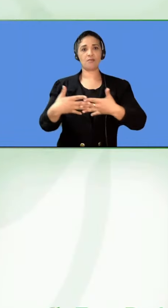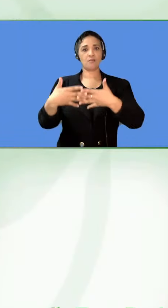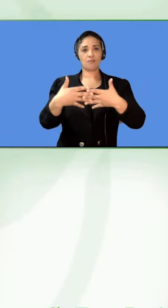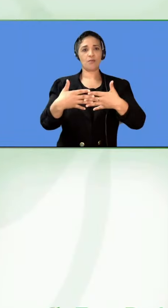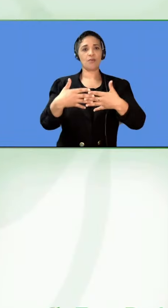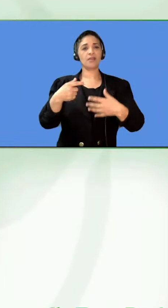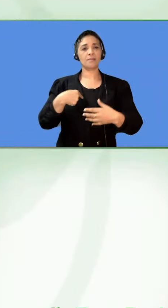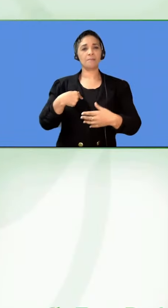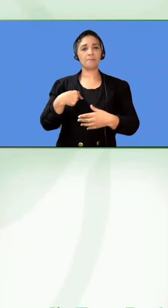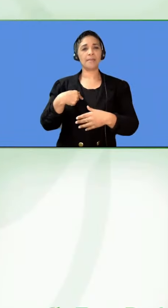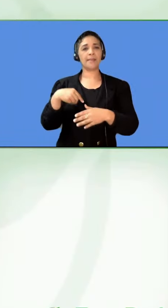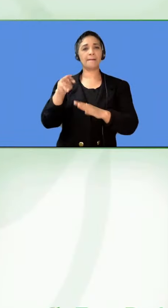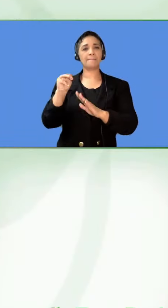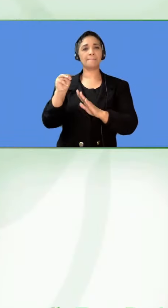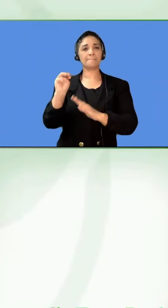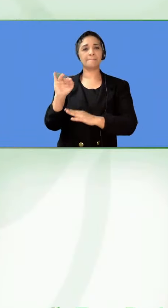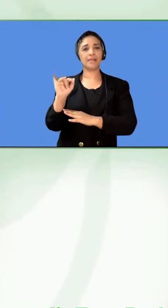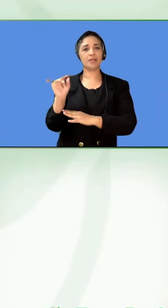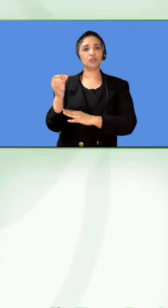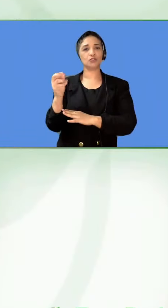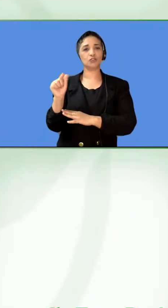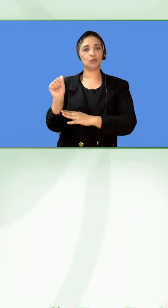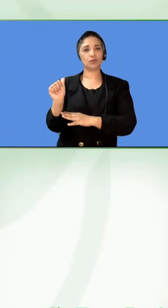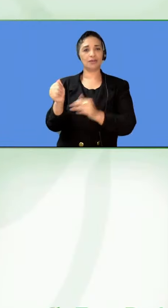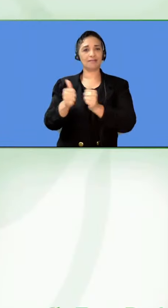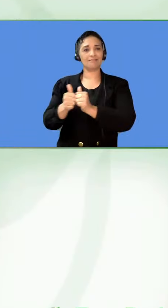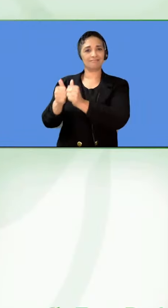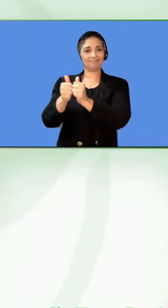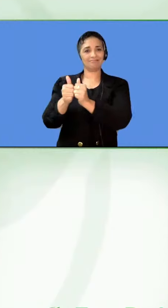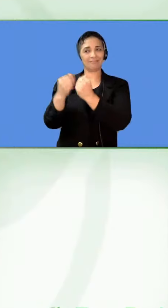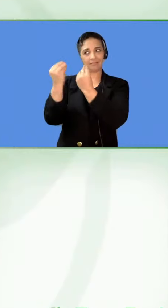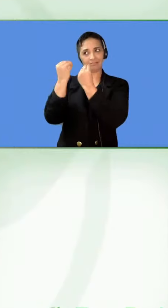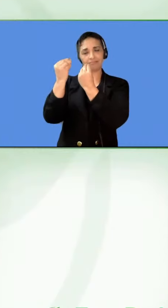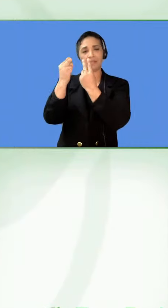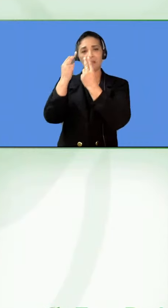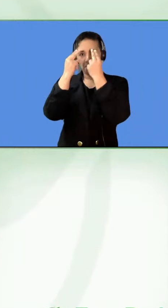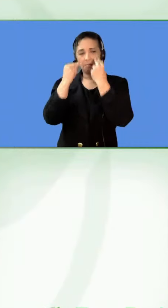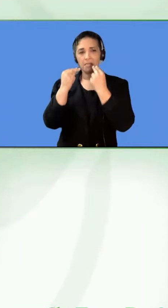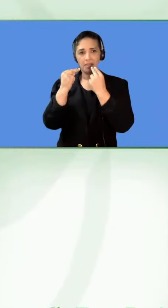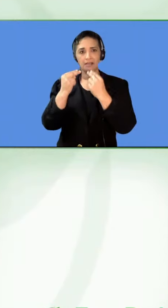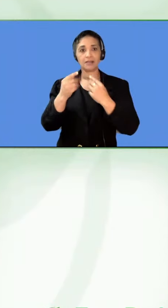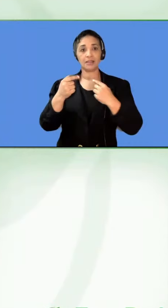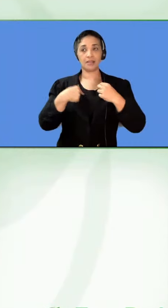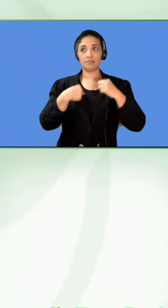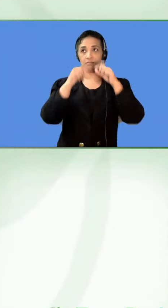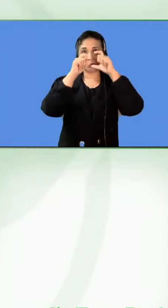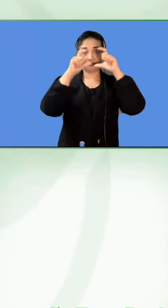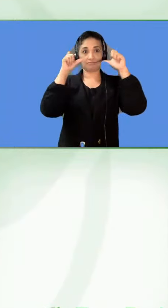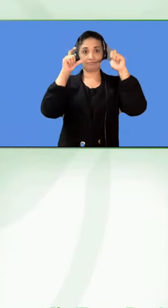the blind. I was born with all of my site, but due to a near fatal accident when I was just six